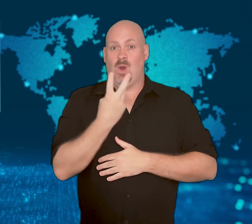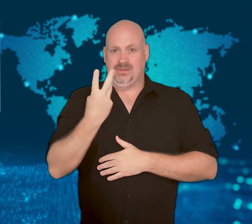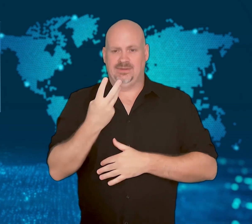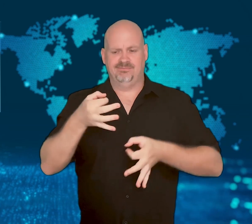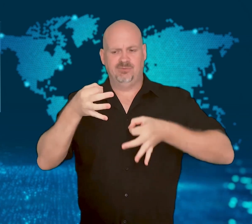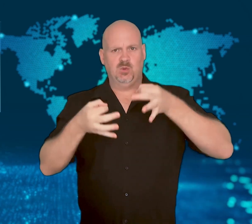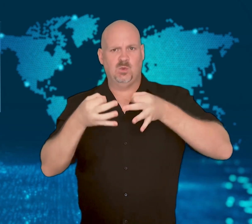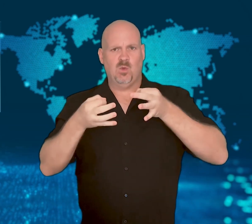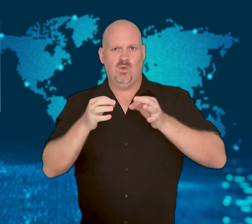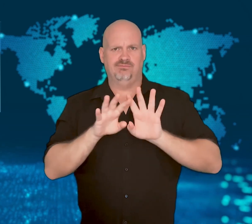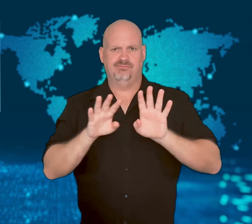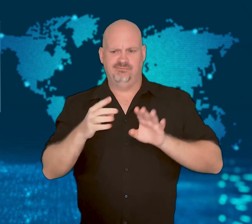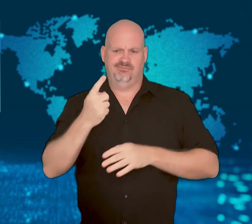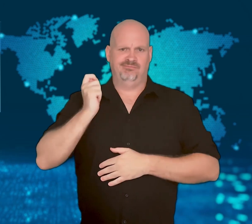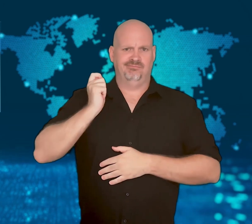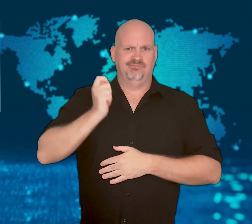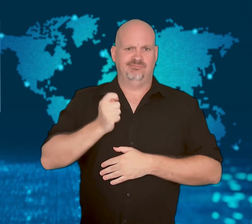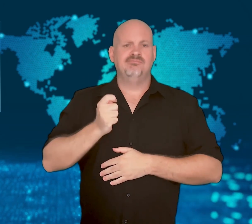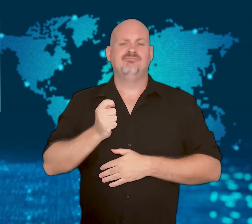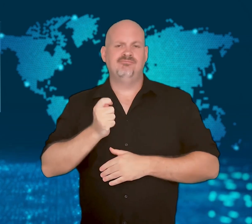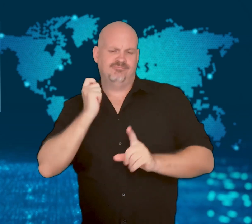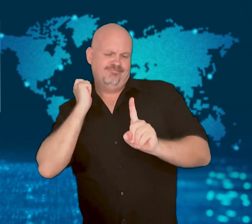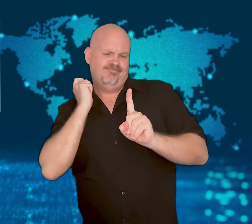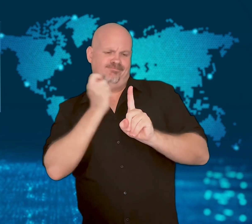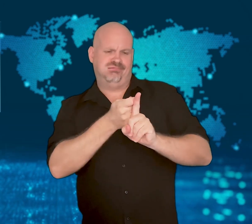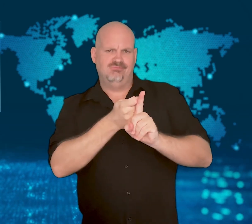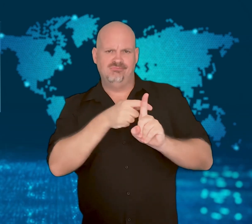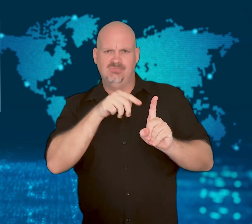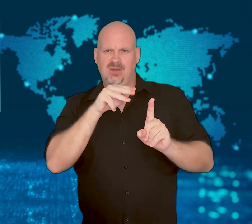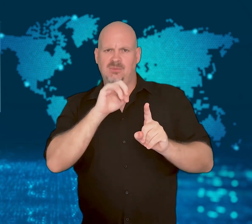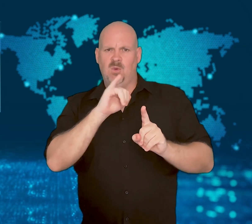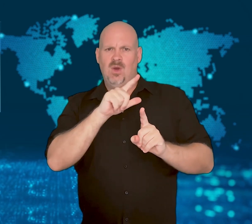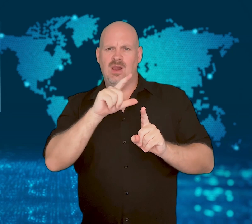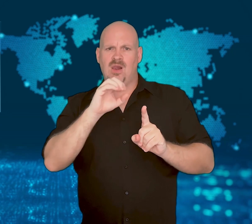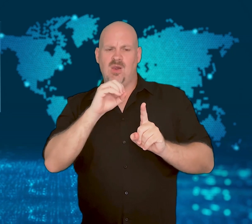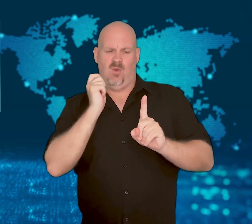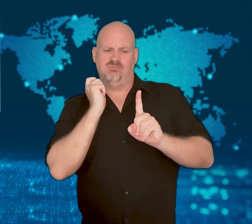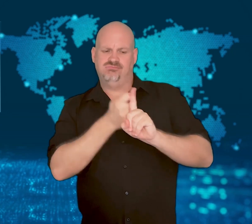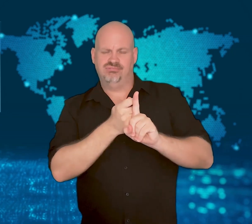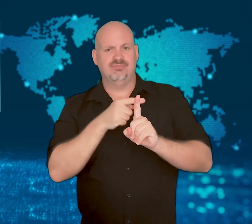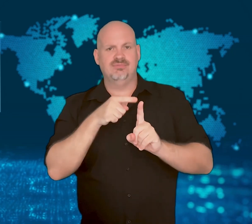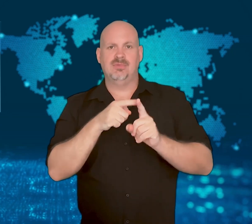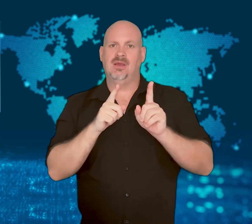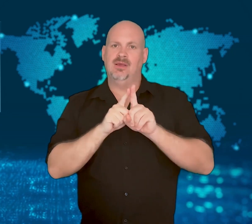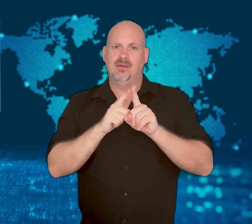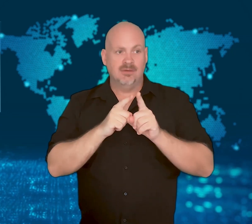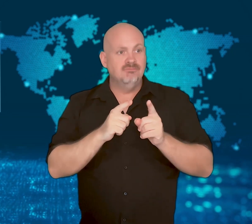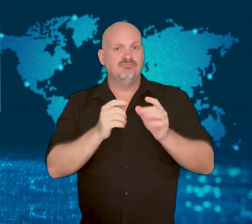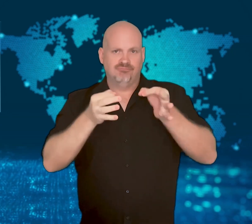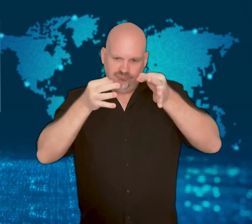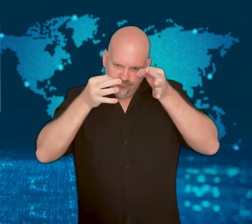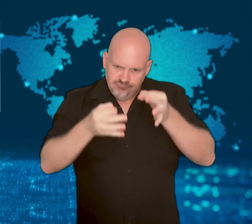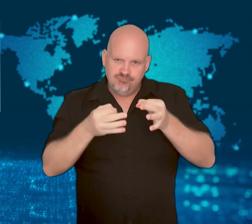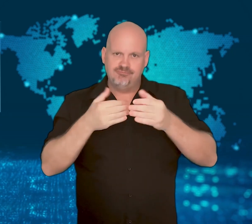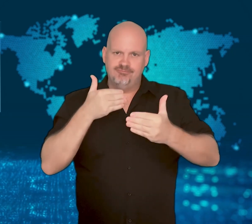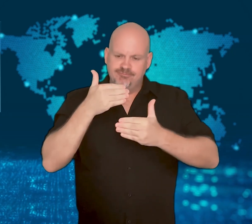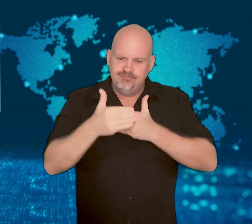Last Wednesday, a court judge charged Murillo with not reporting official